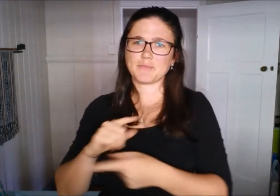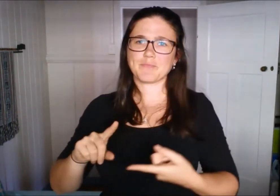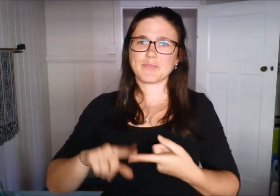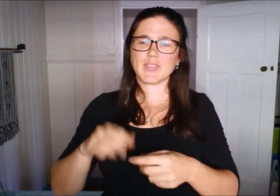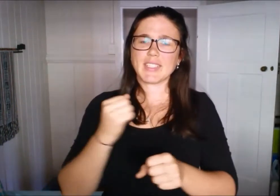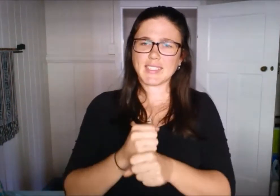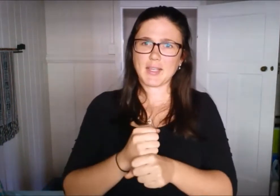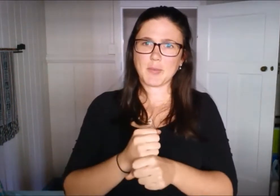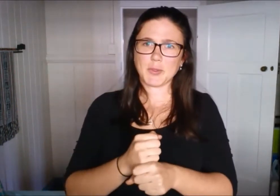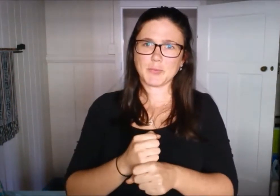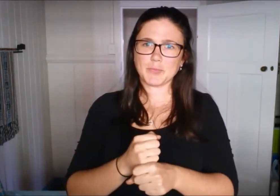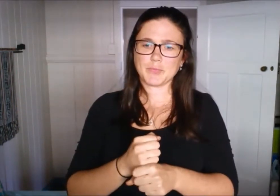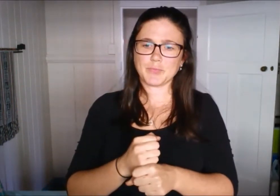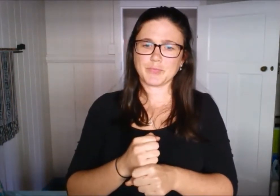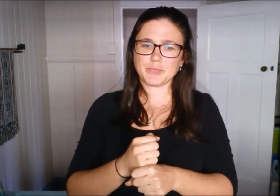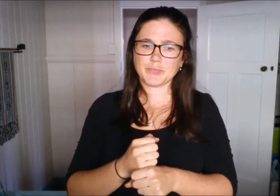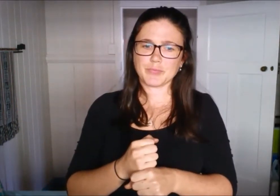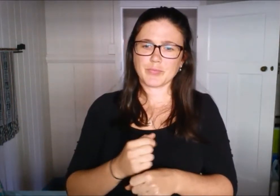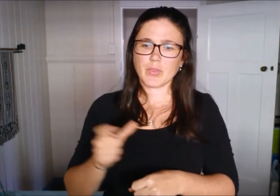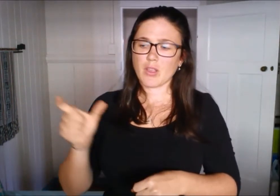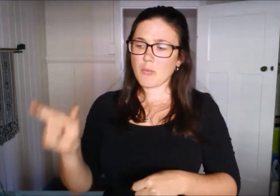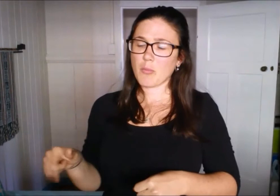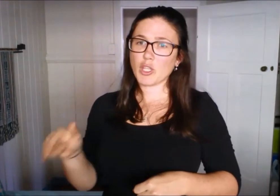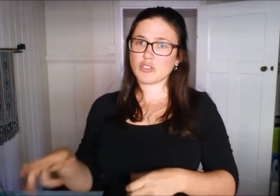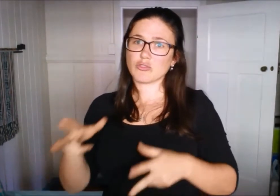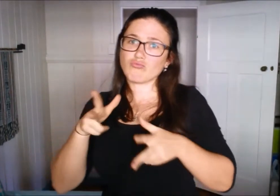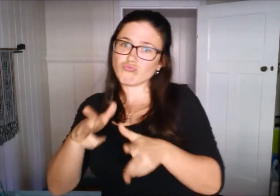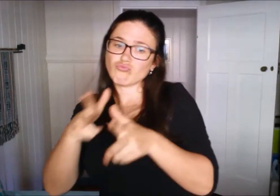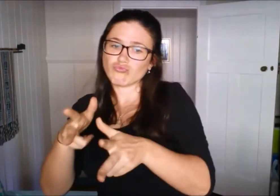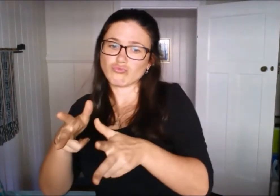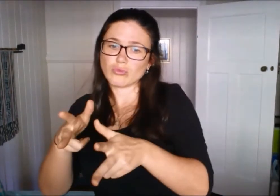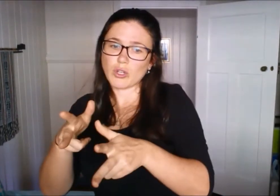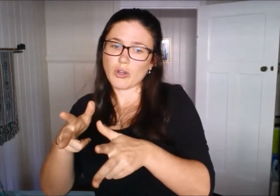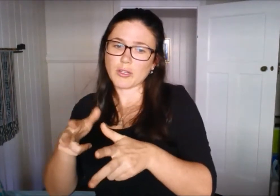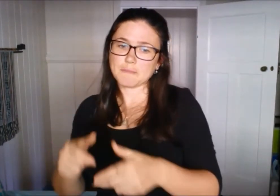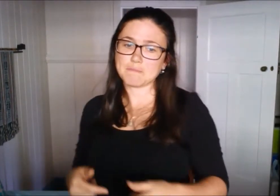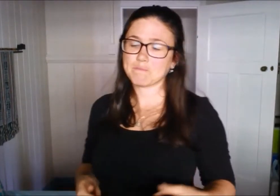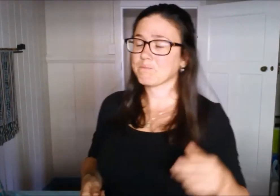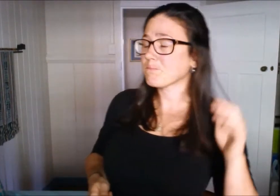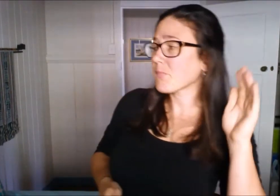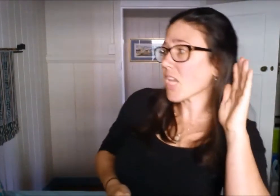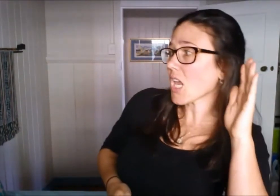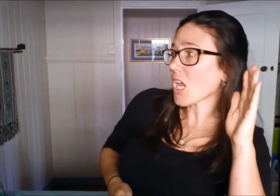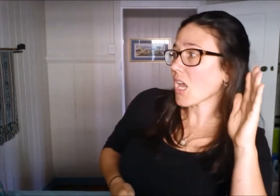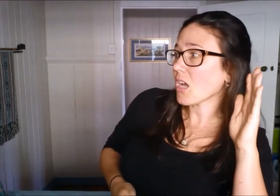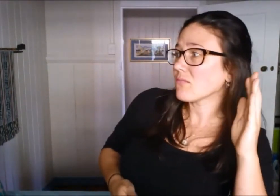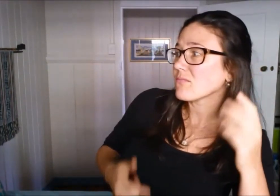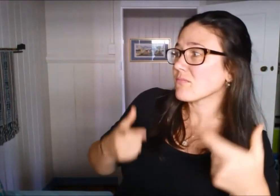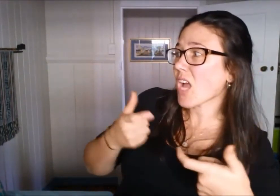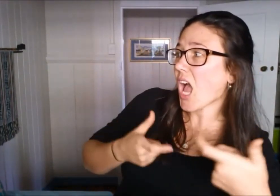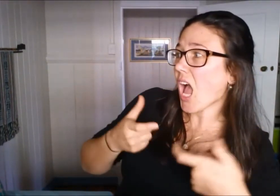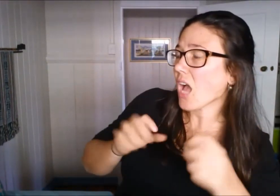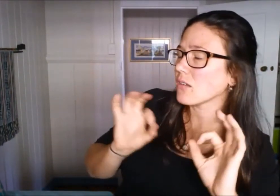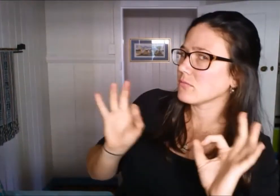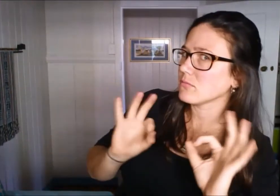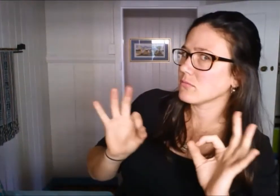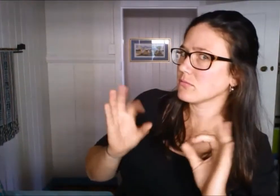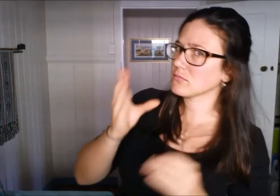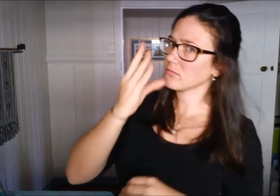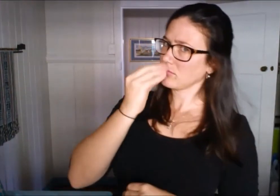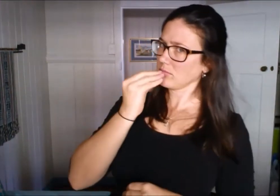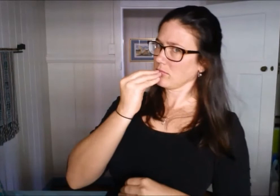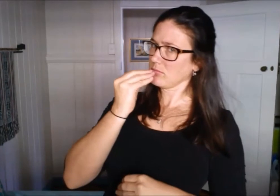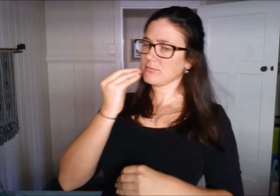For example, we choose not to laugh at a racist joke.